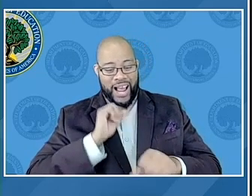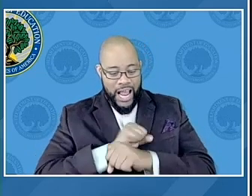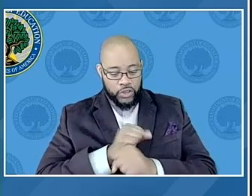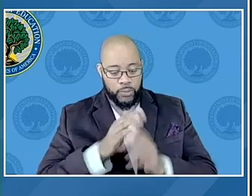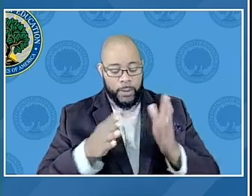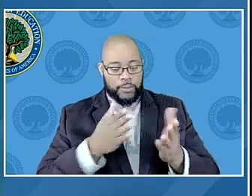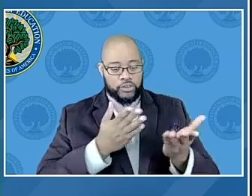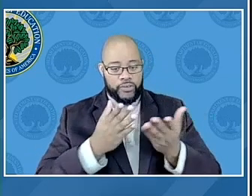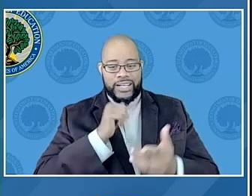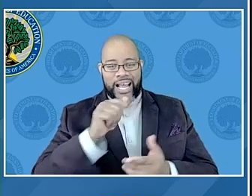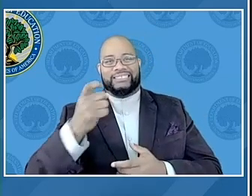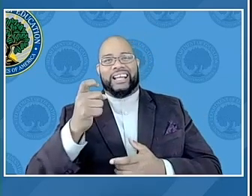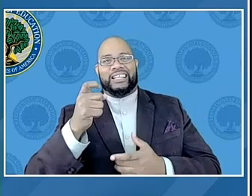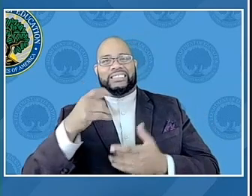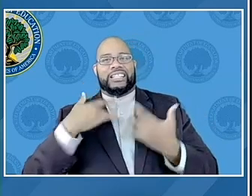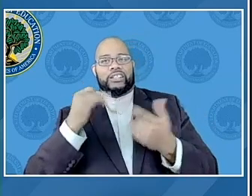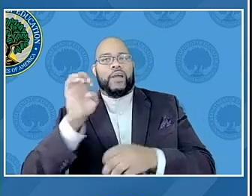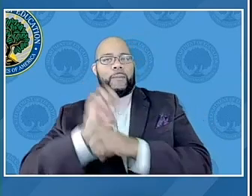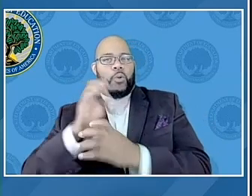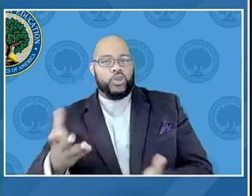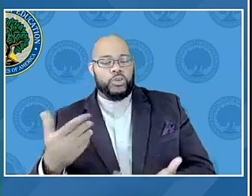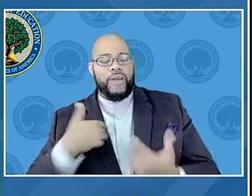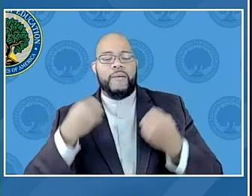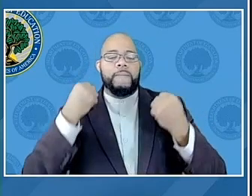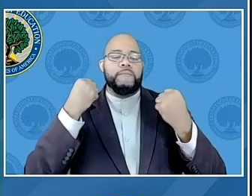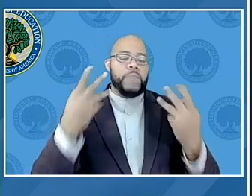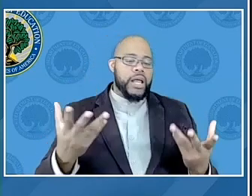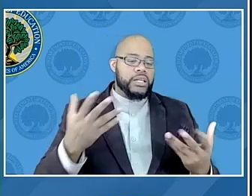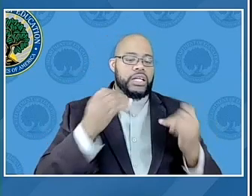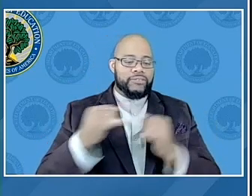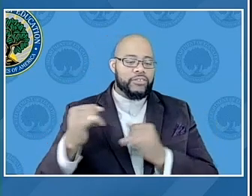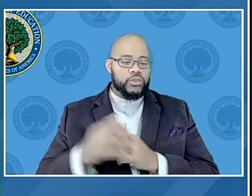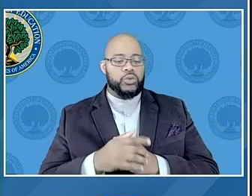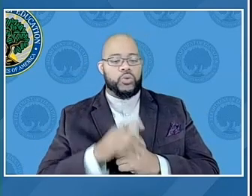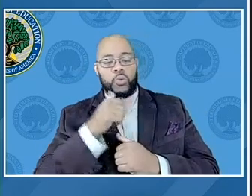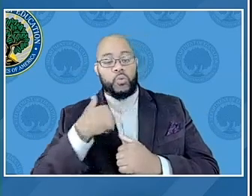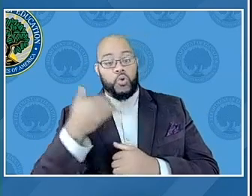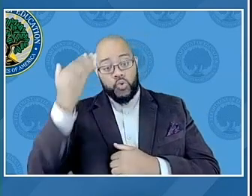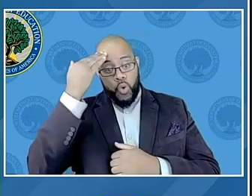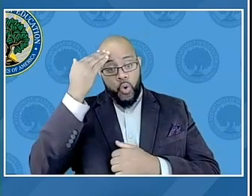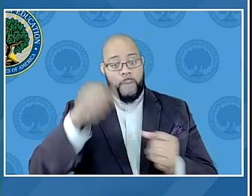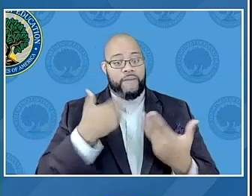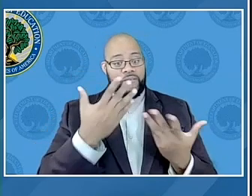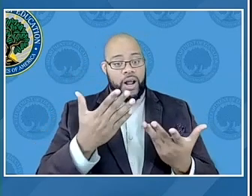employers. We have many individuals who we know are providing a public service, who